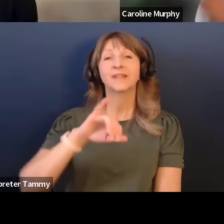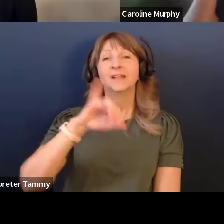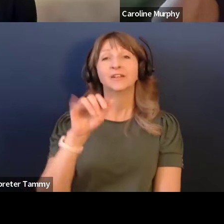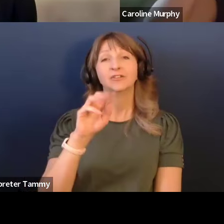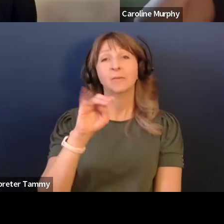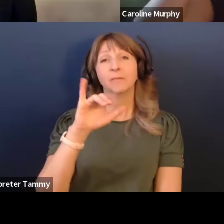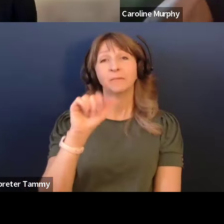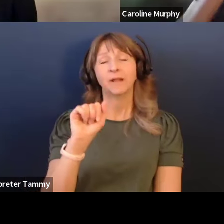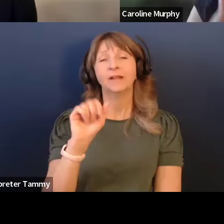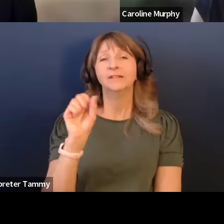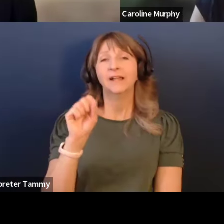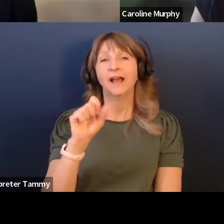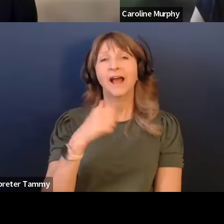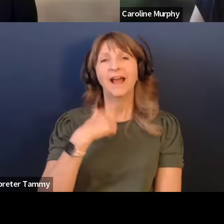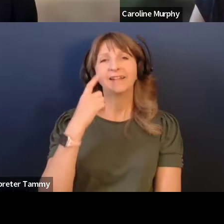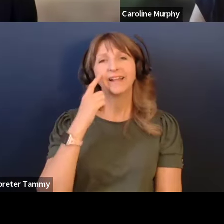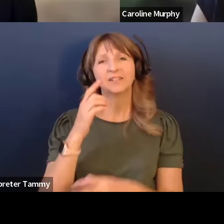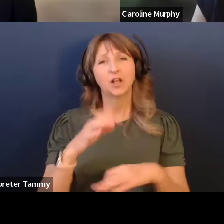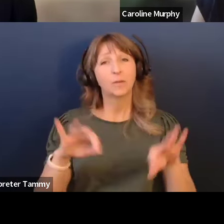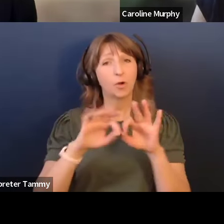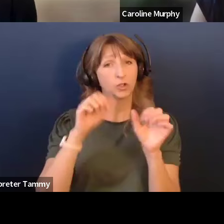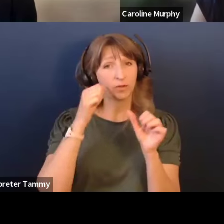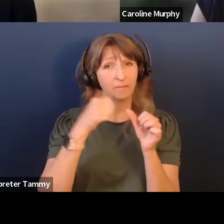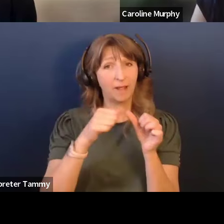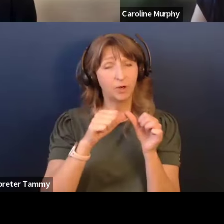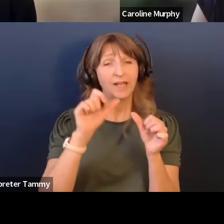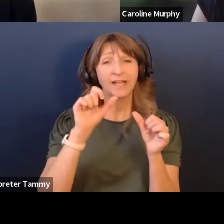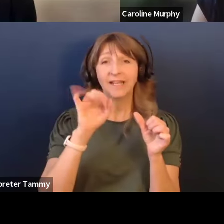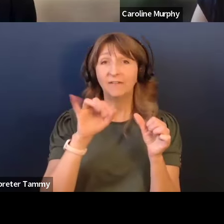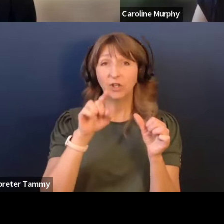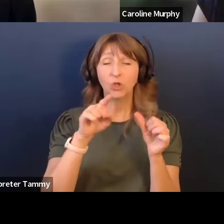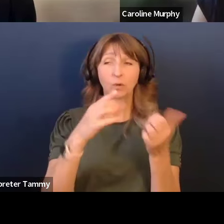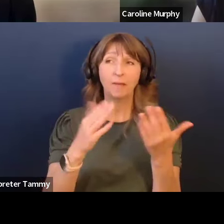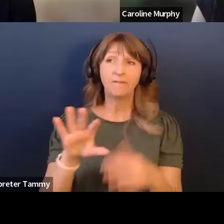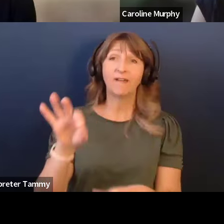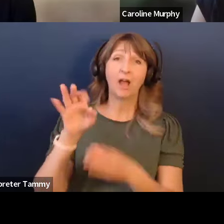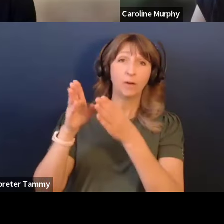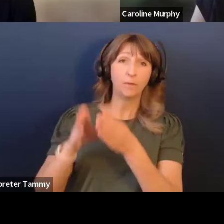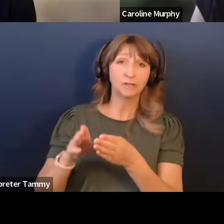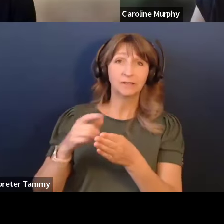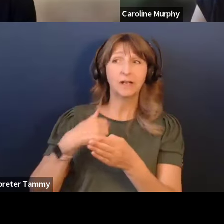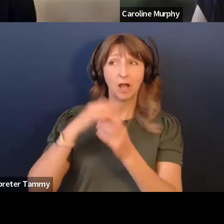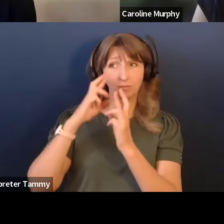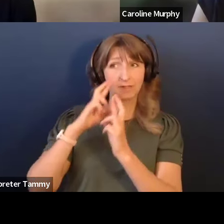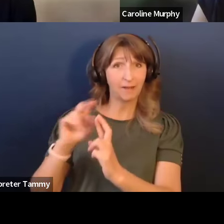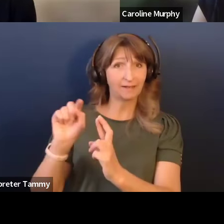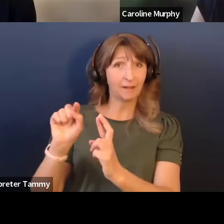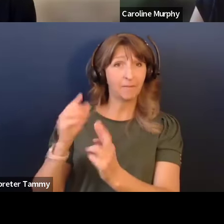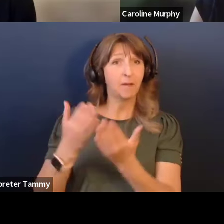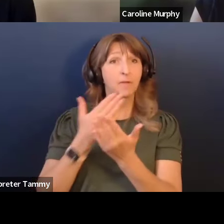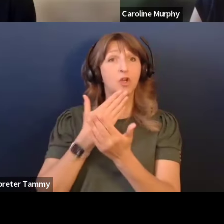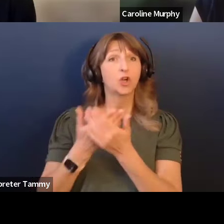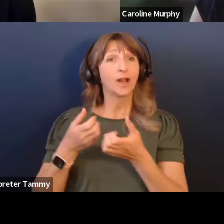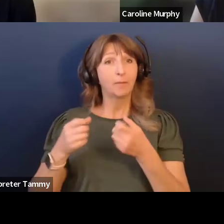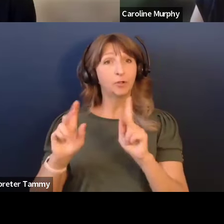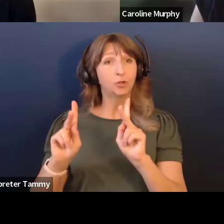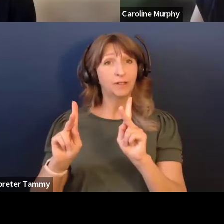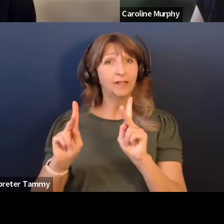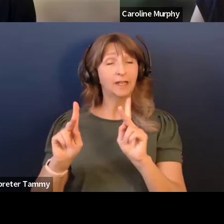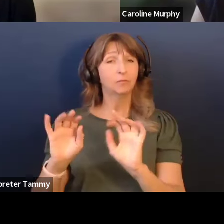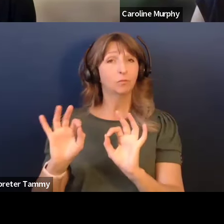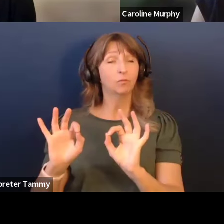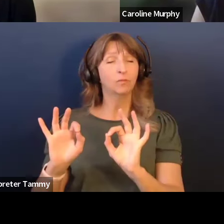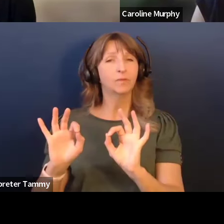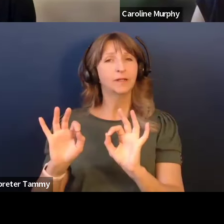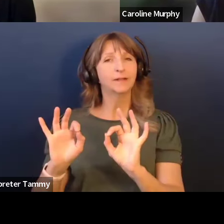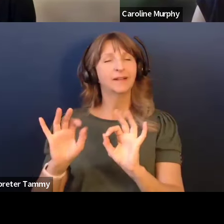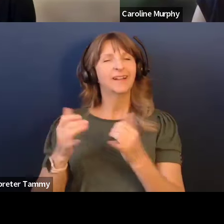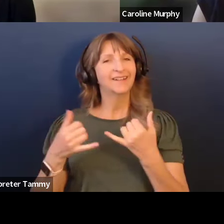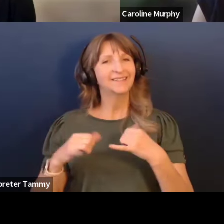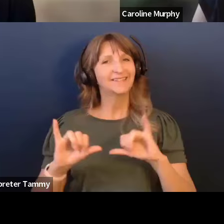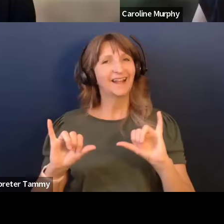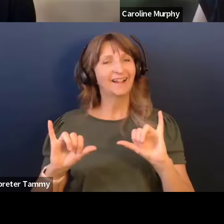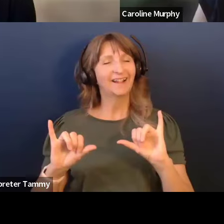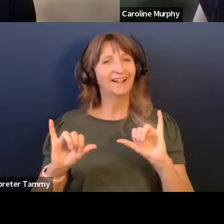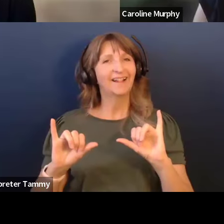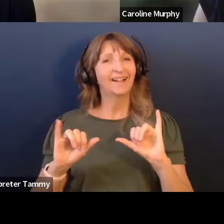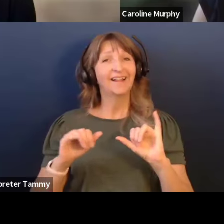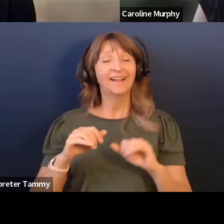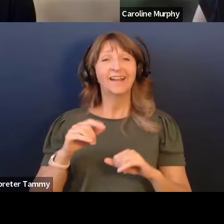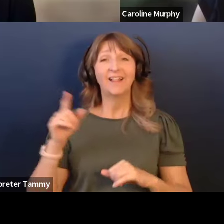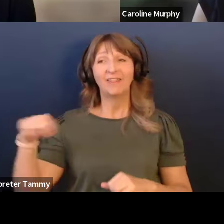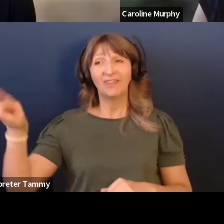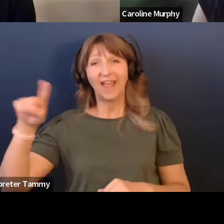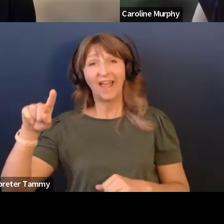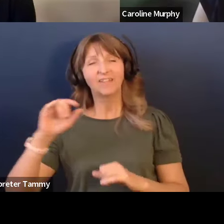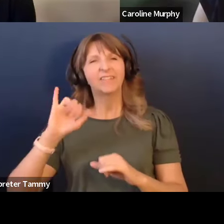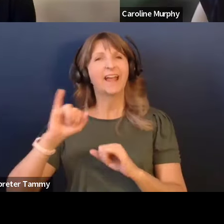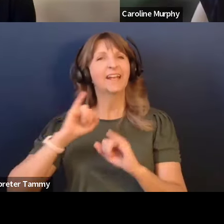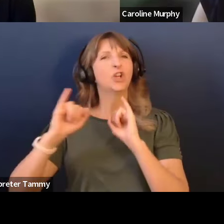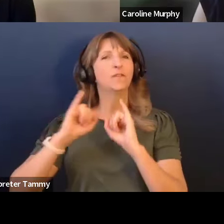Even if you have found someone that you respect, and you think it's great to you need to know